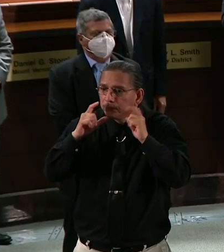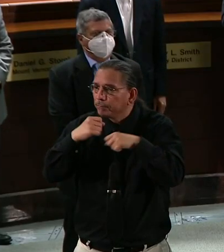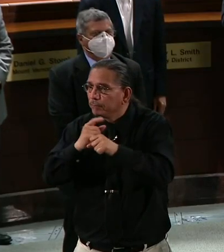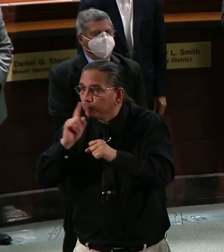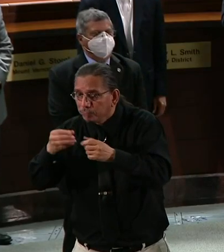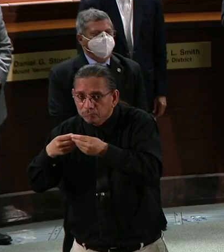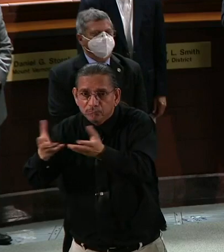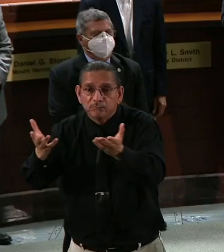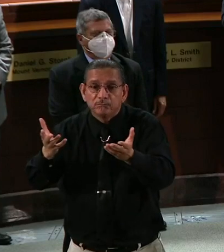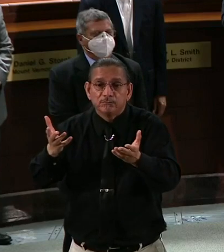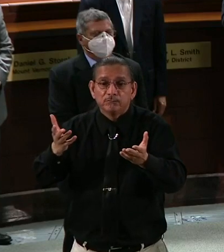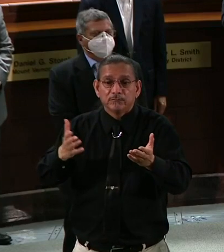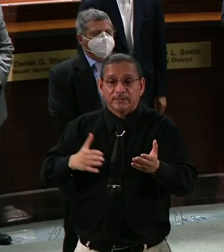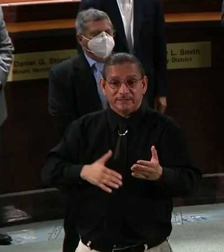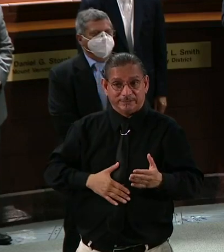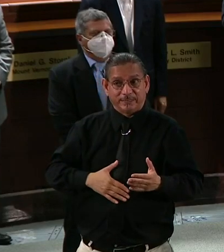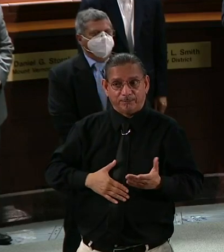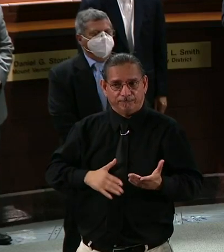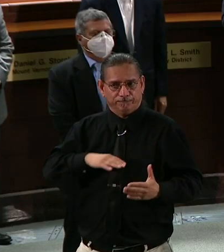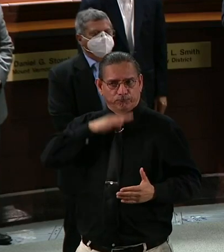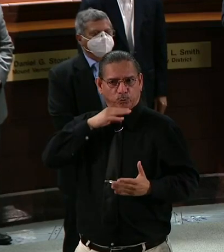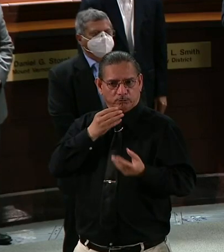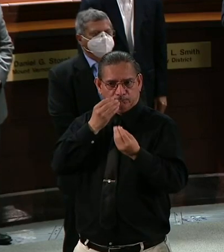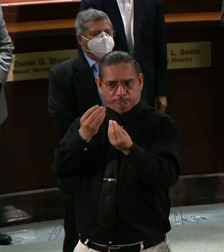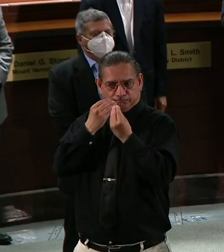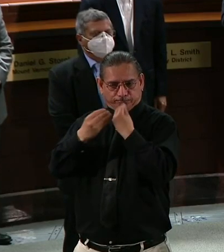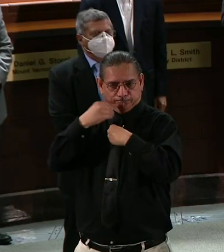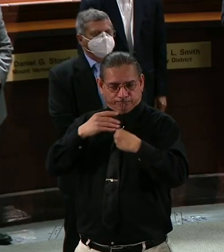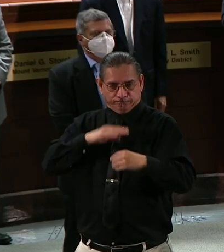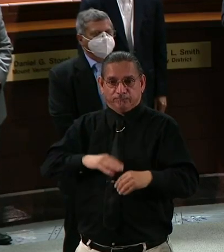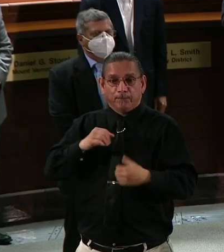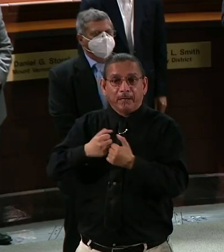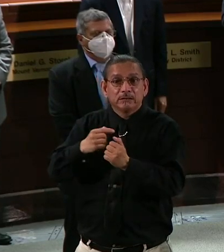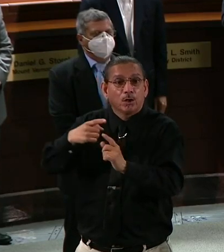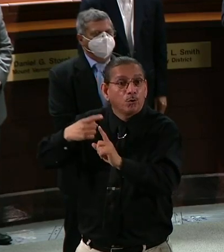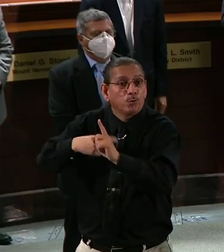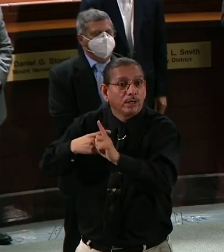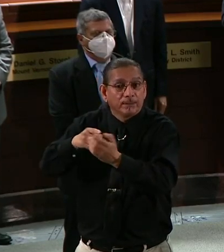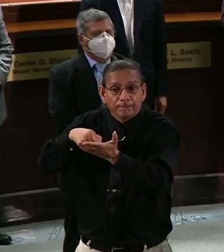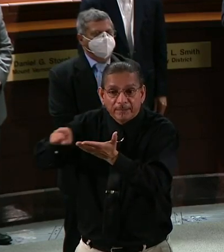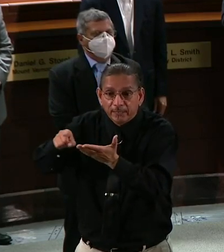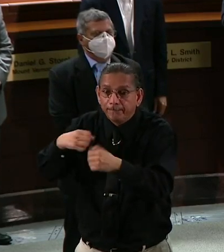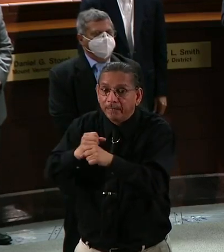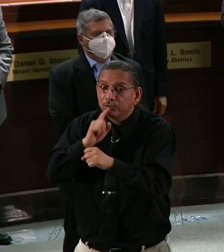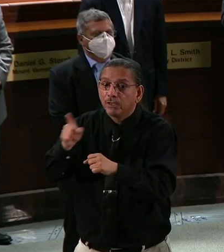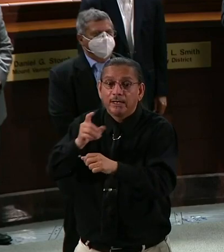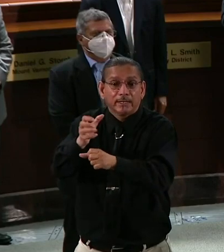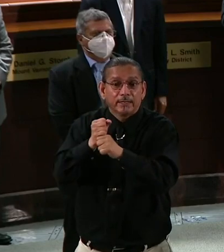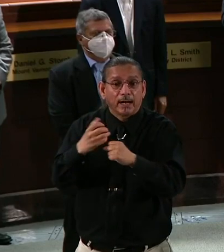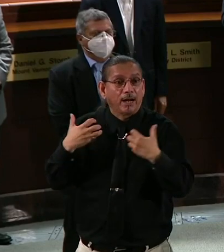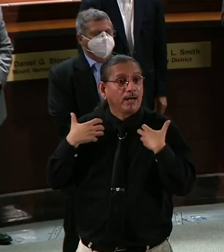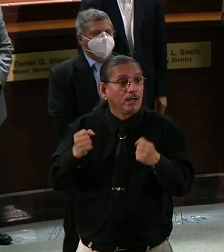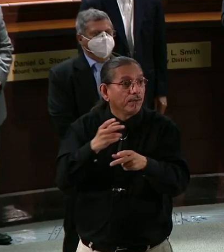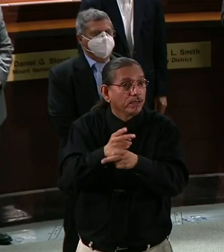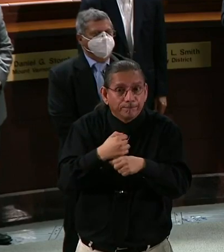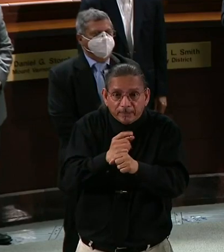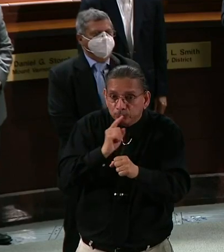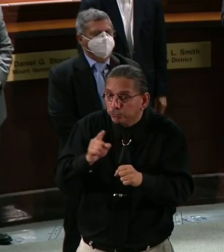BE OUT IN THE- THIS FULL TO MAKE SURE THAT IRAN IS PAID TO